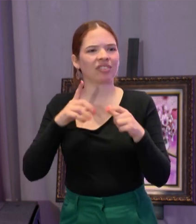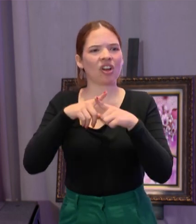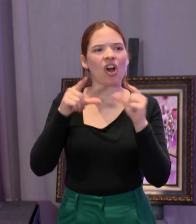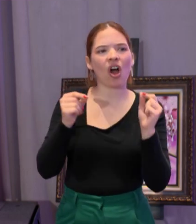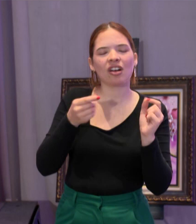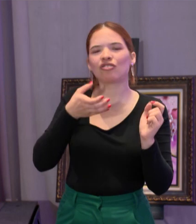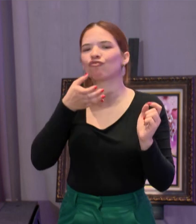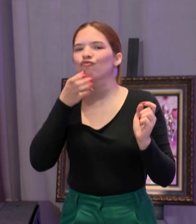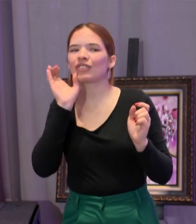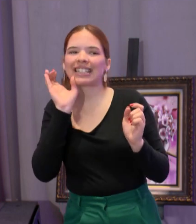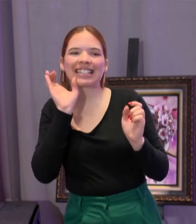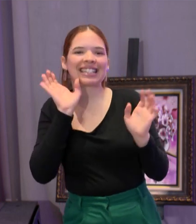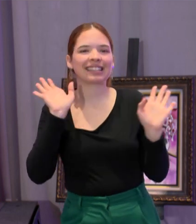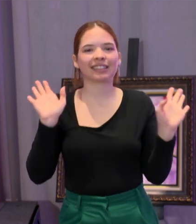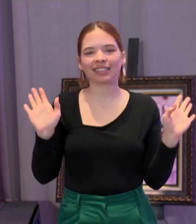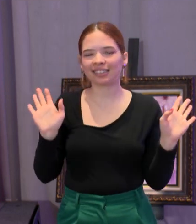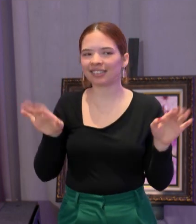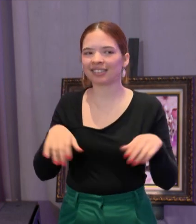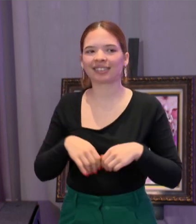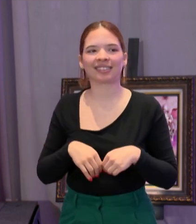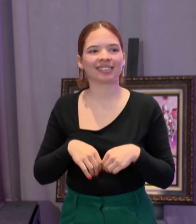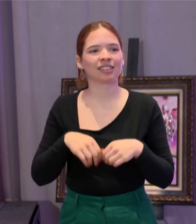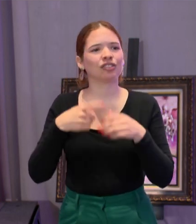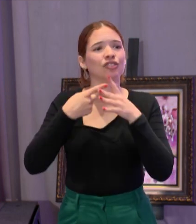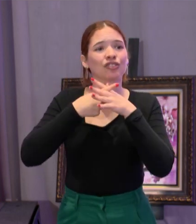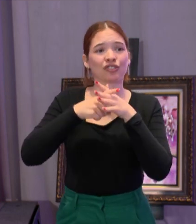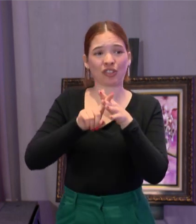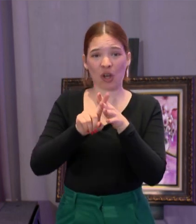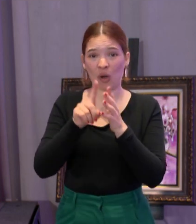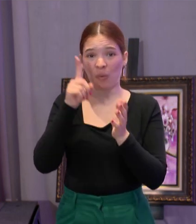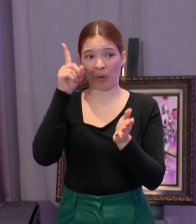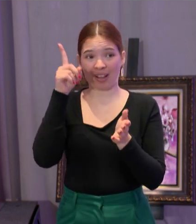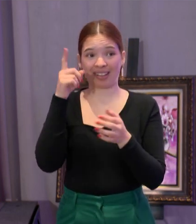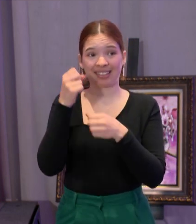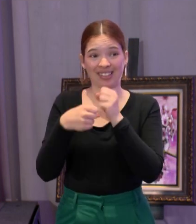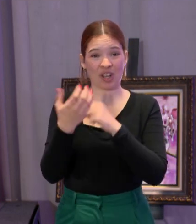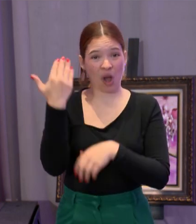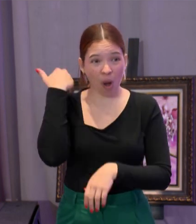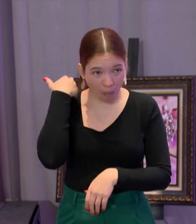SUCH SPECIAL ACTS BEGAN IN KYOTO 1,000 YEARS AGO. HOWEVER, IT WAS DURING THE